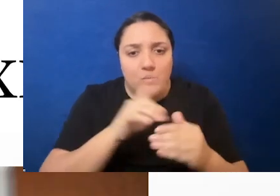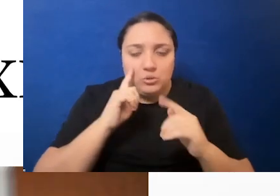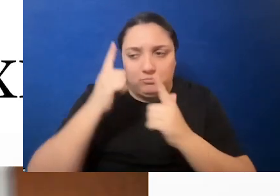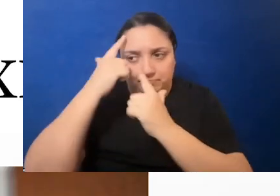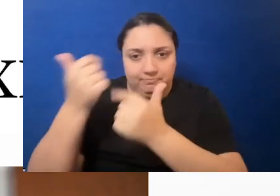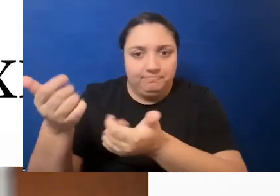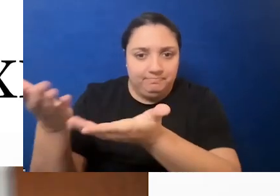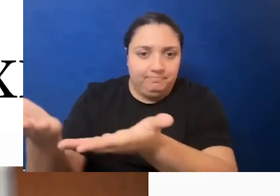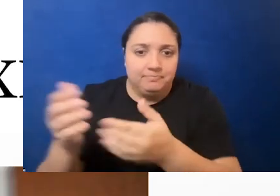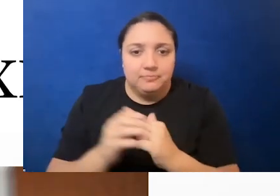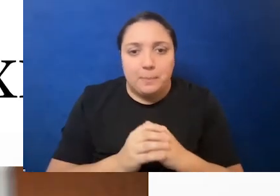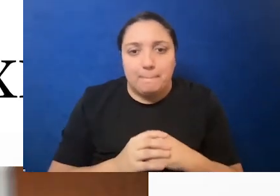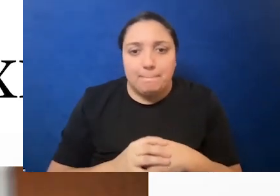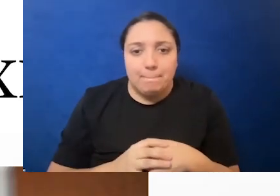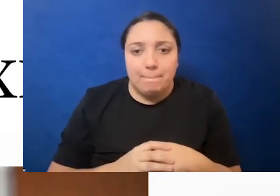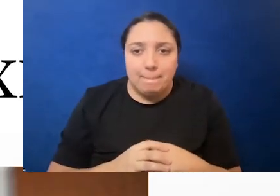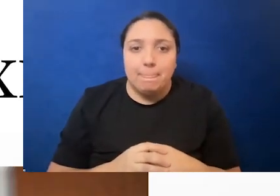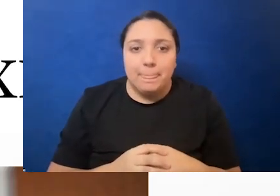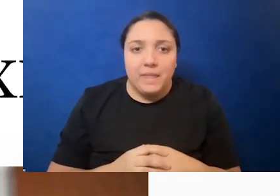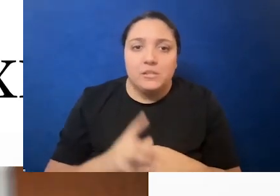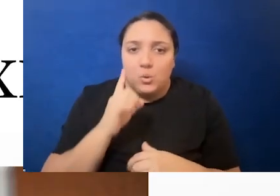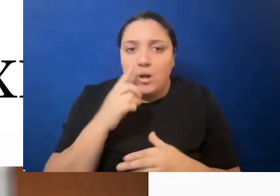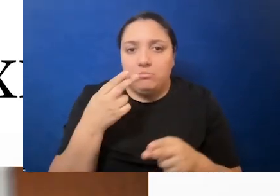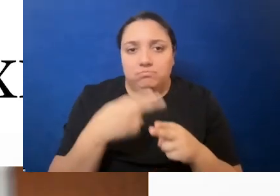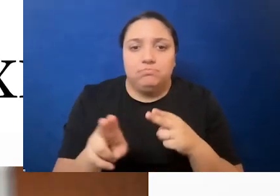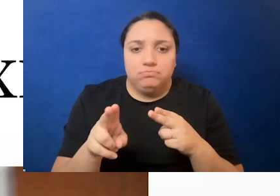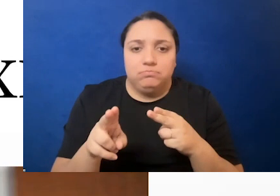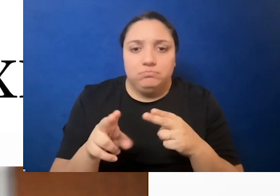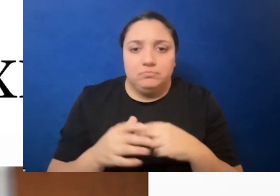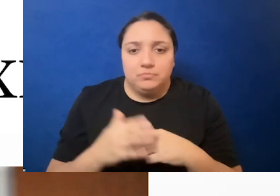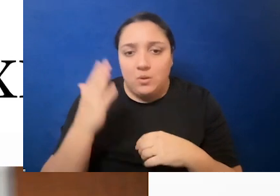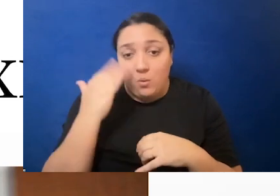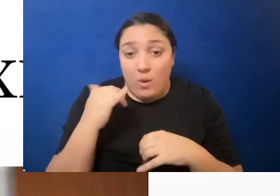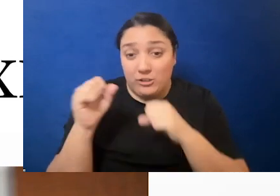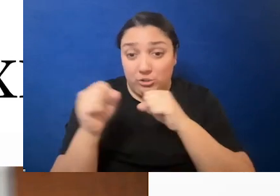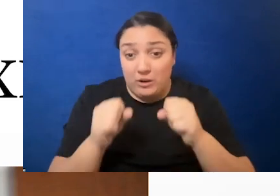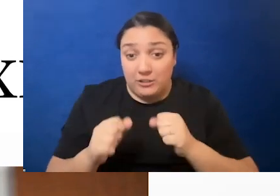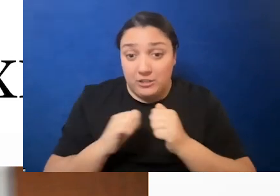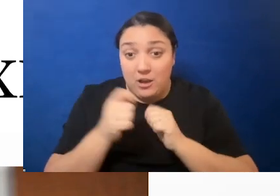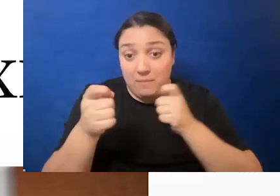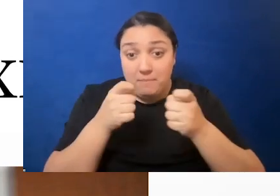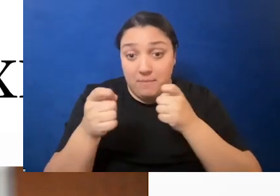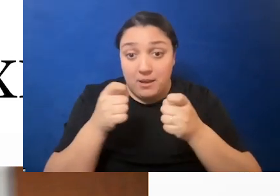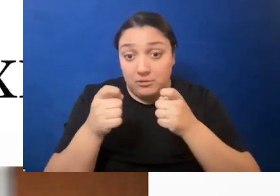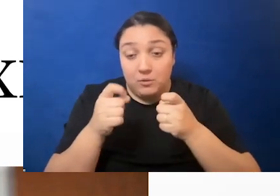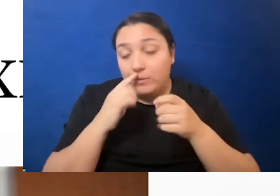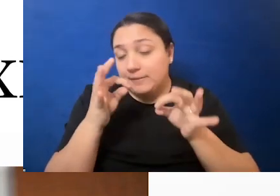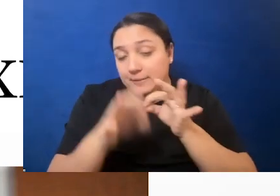SO, I WILL RUN THROUGH THIS QUICKLY. THE STRATEGIES ARE VERY, VERY SIMPLE.